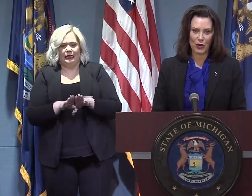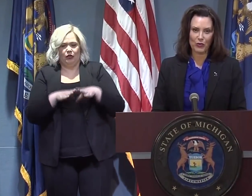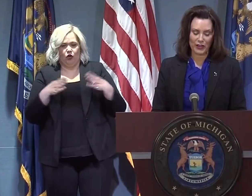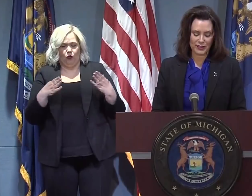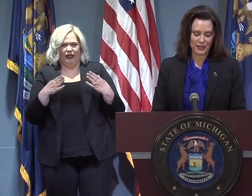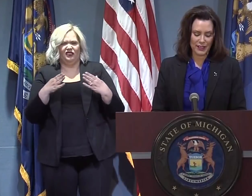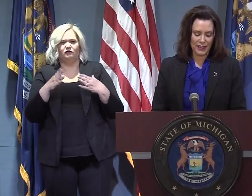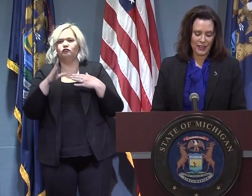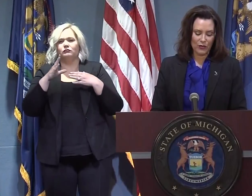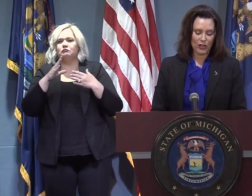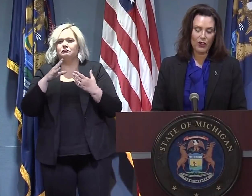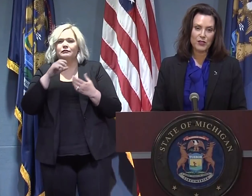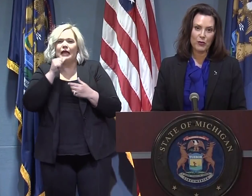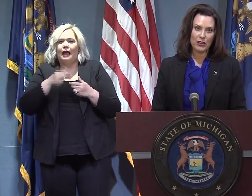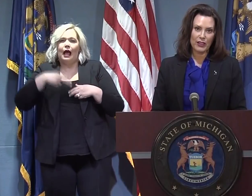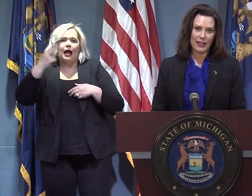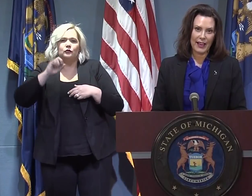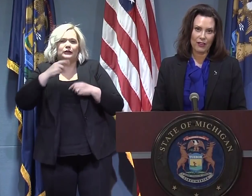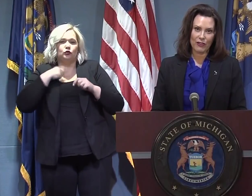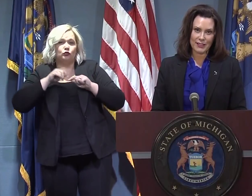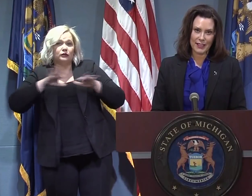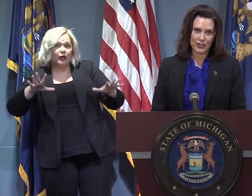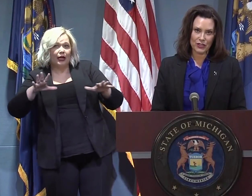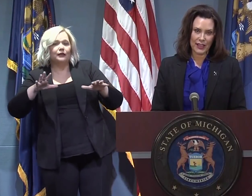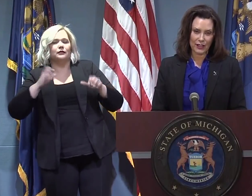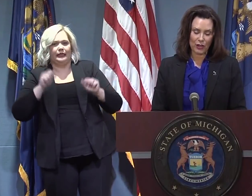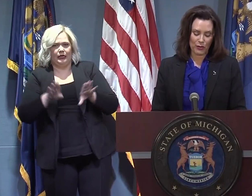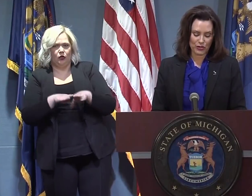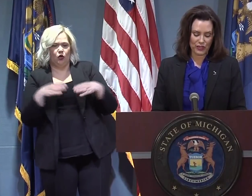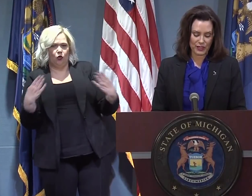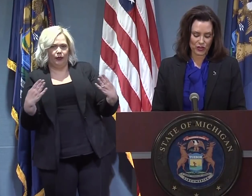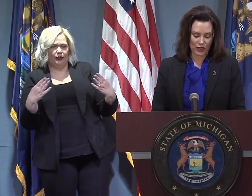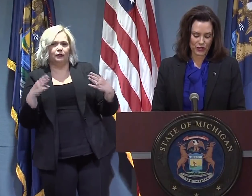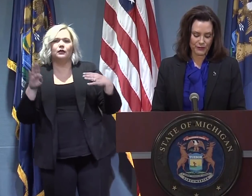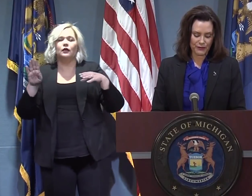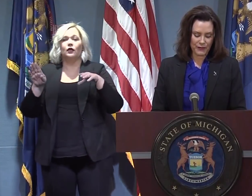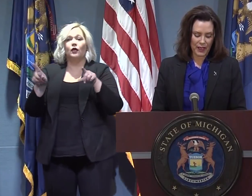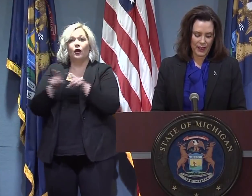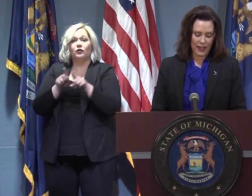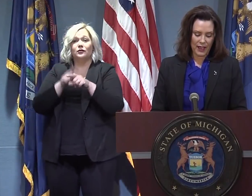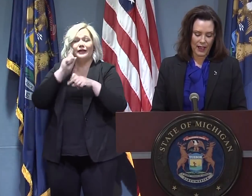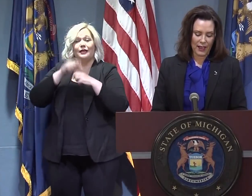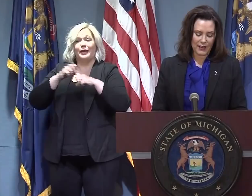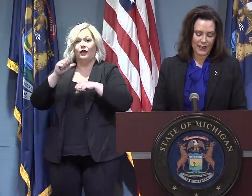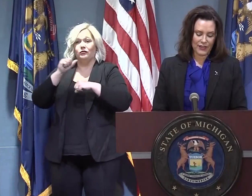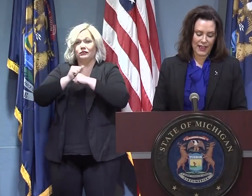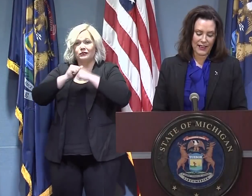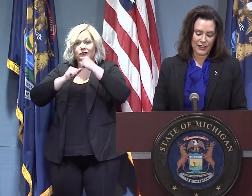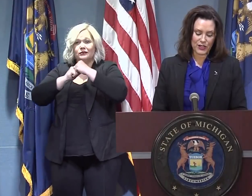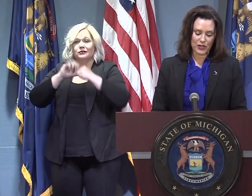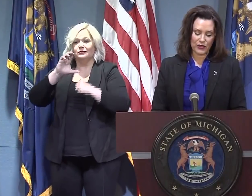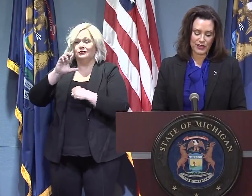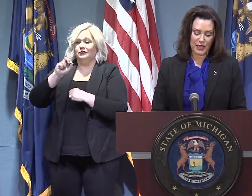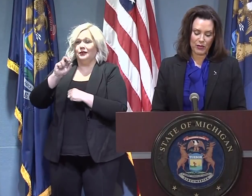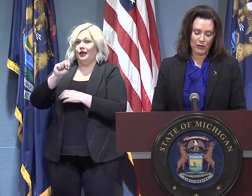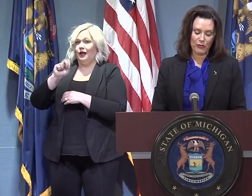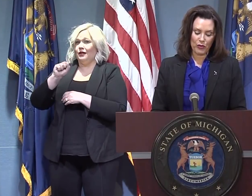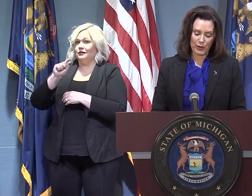THE 50 WILL BE ADDITIONAL OUT DOOR ENTER PRIZES WE FEEL POSE LOW RISKS.